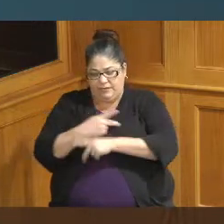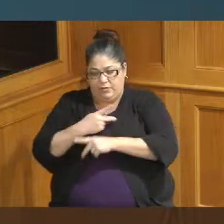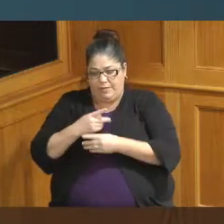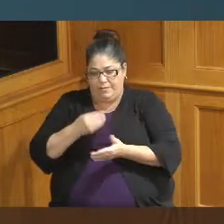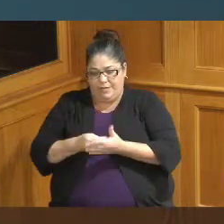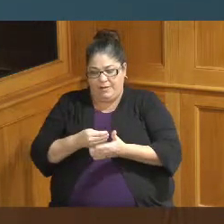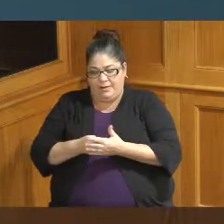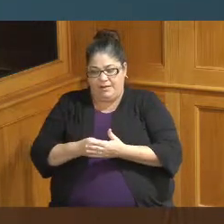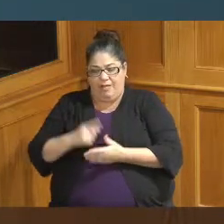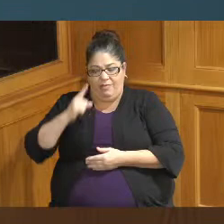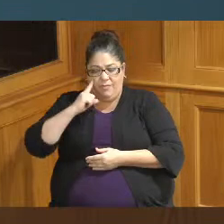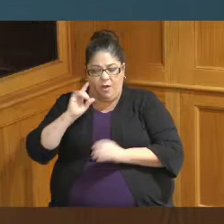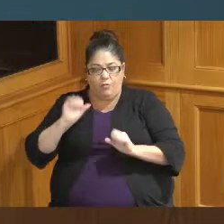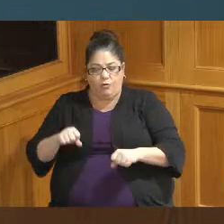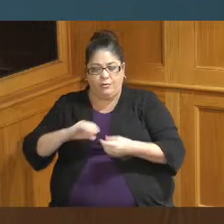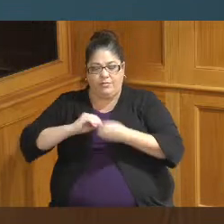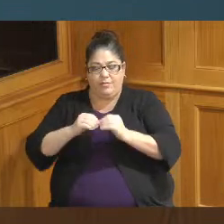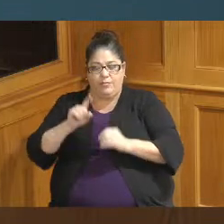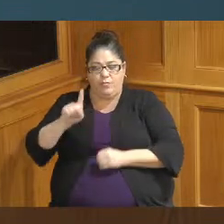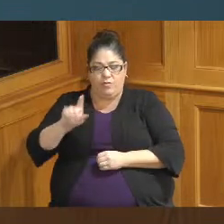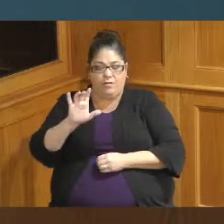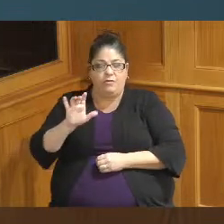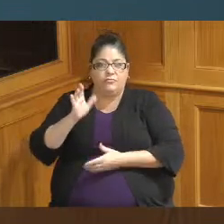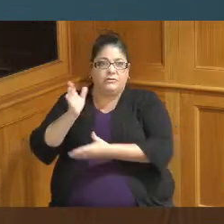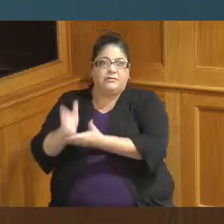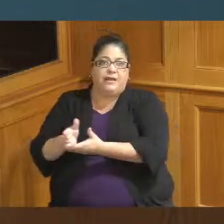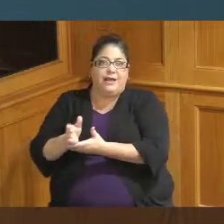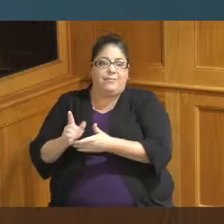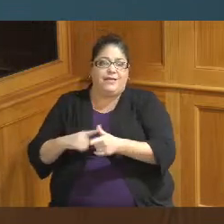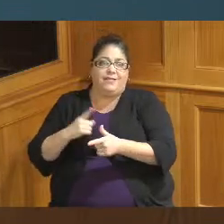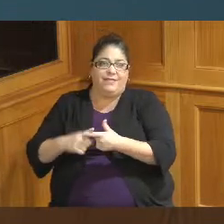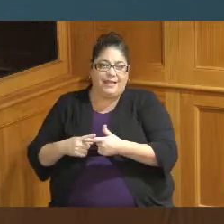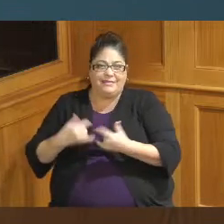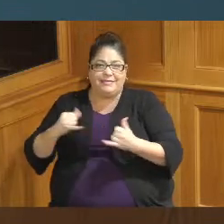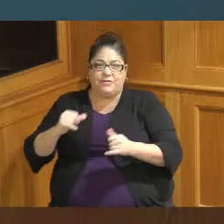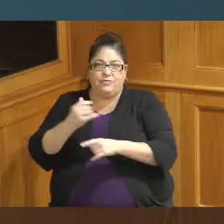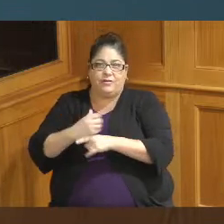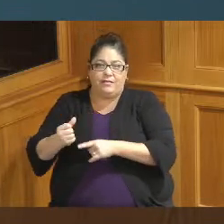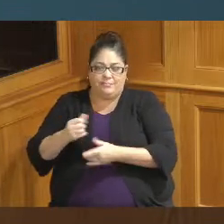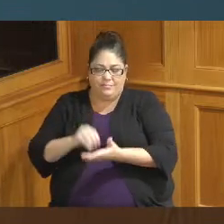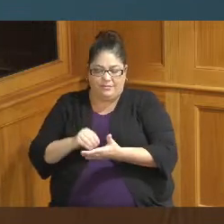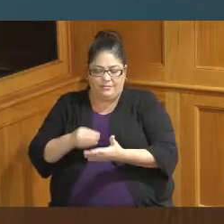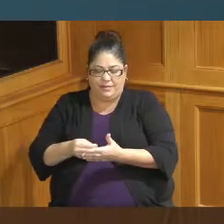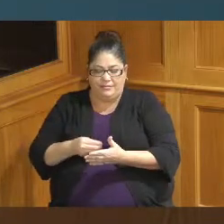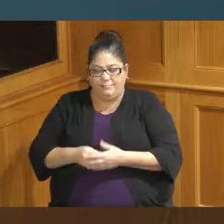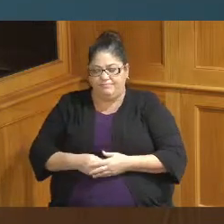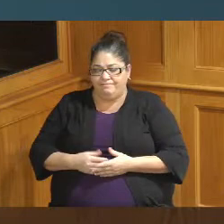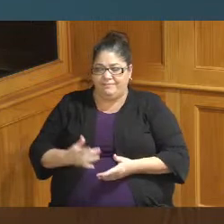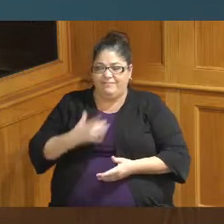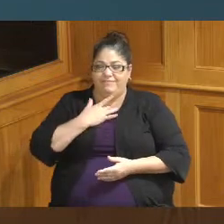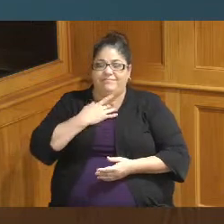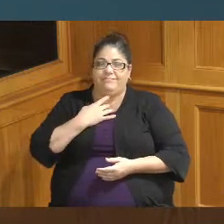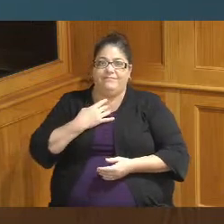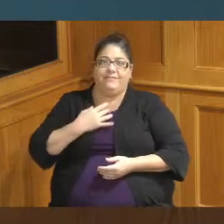the 100th stop and I was just very disappointed because I think it puts me when I have lack of